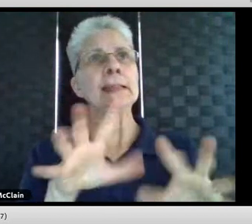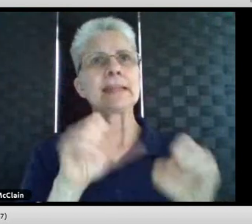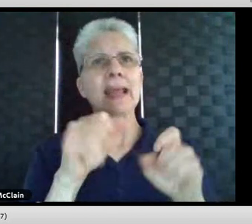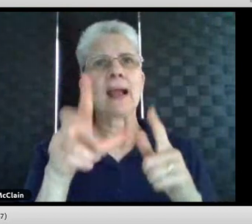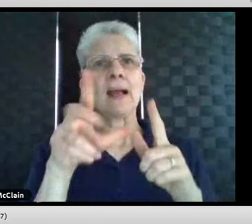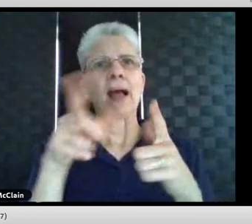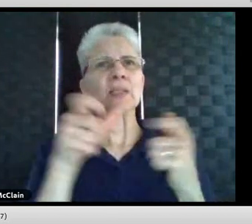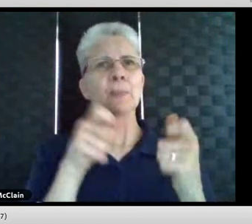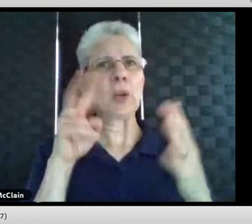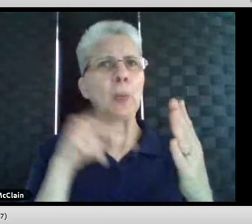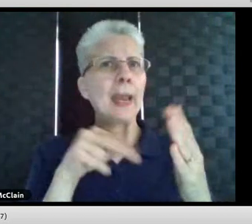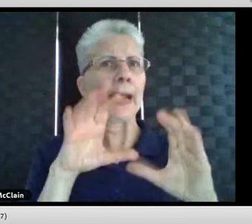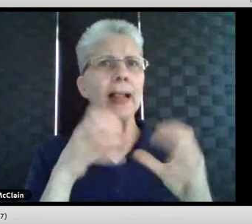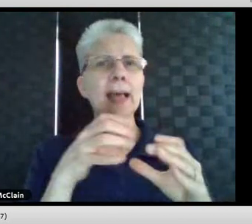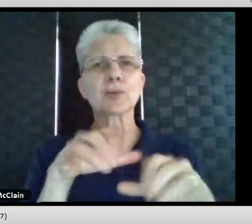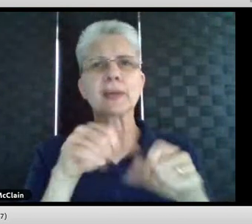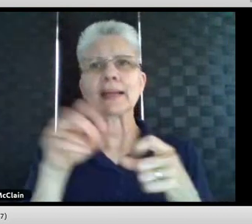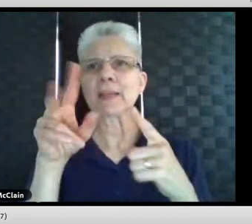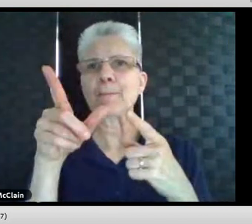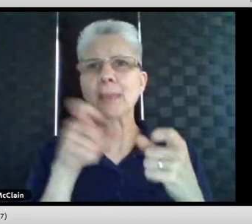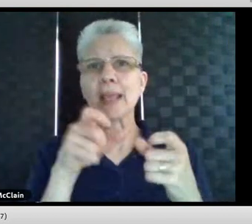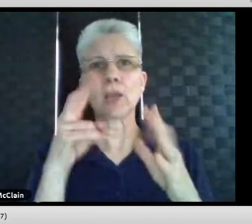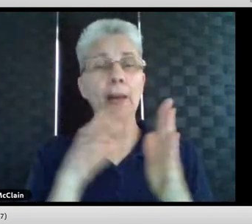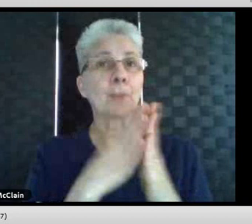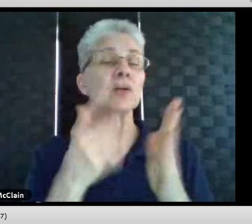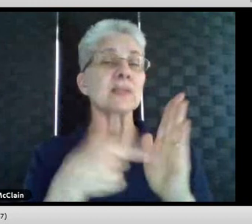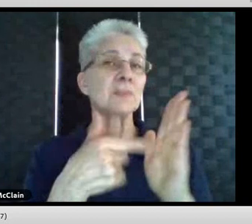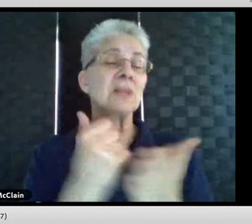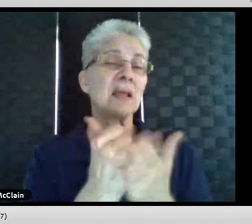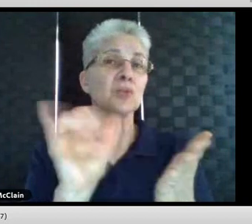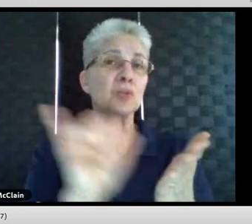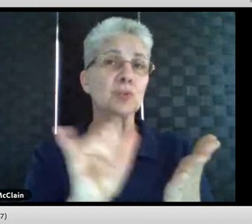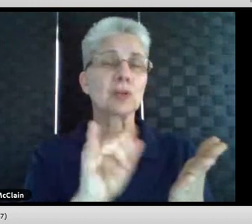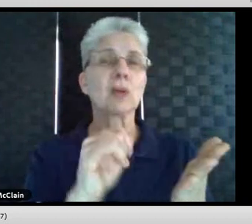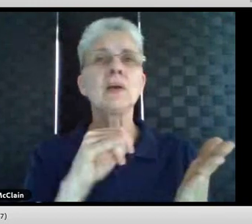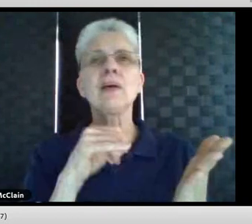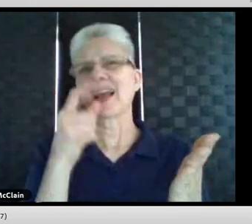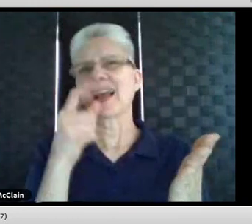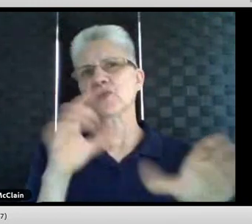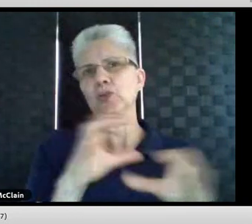or get a speed-reading book, and sometimes that's helpful as well, not just for doing digital chat,